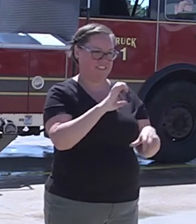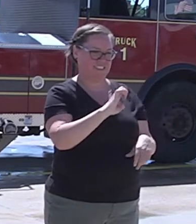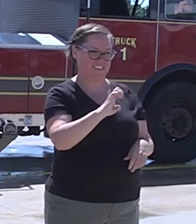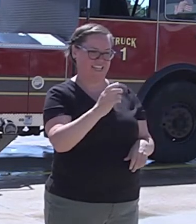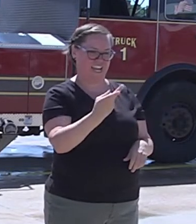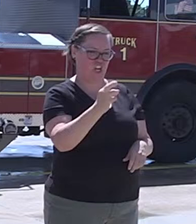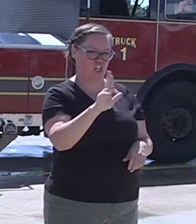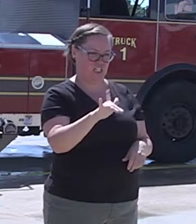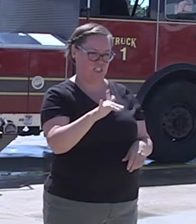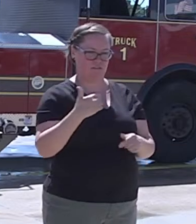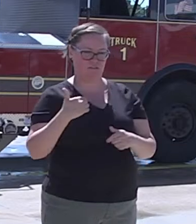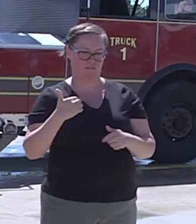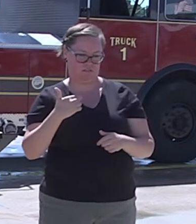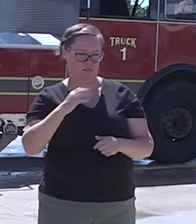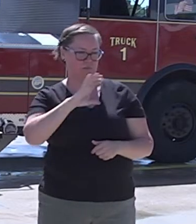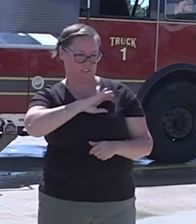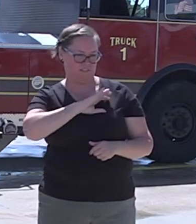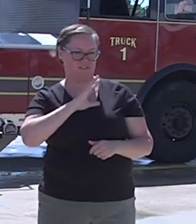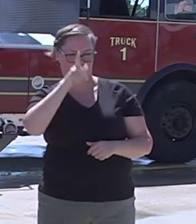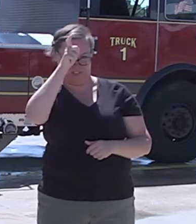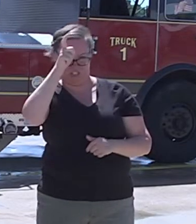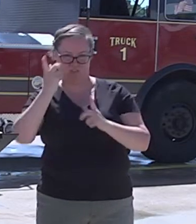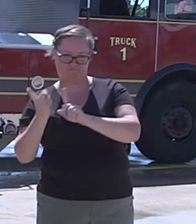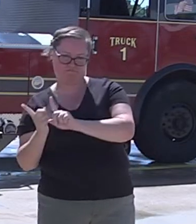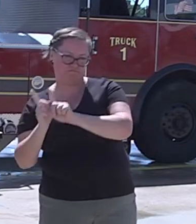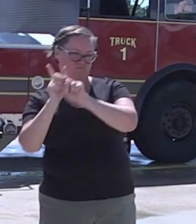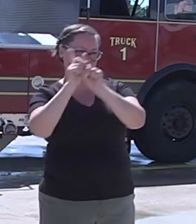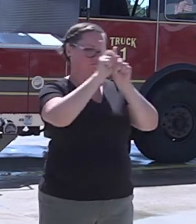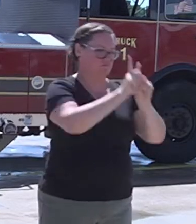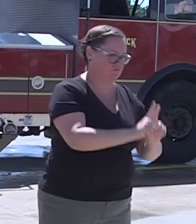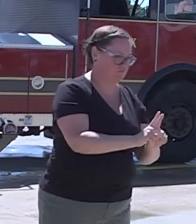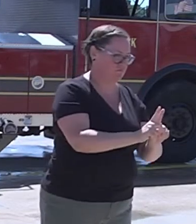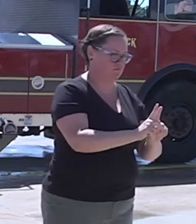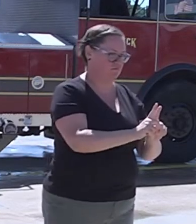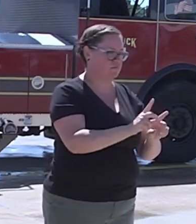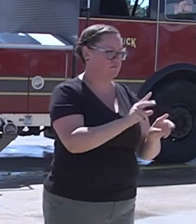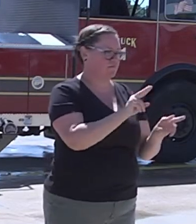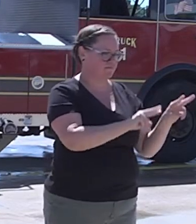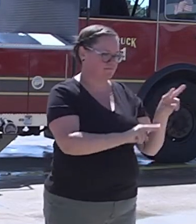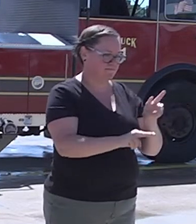department responded to the location together and developed probable cause to believe that